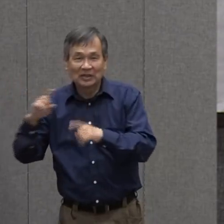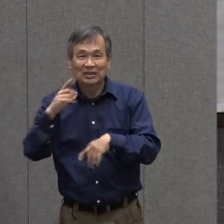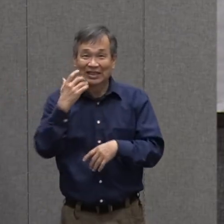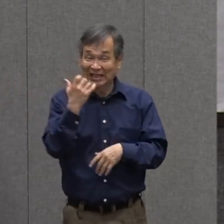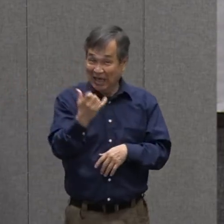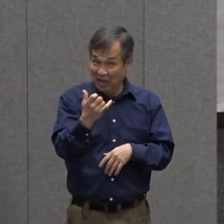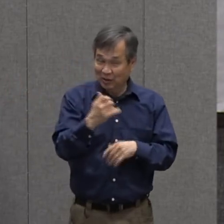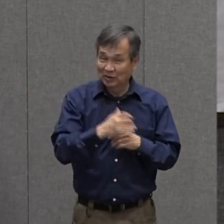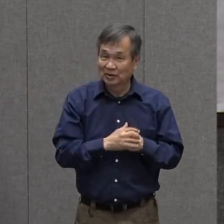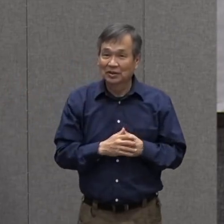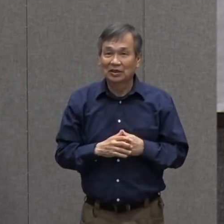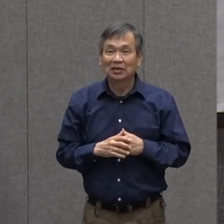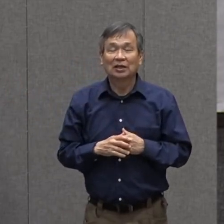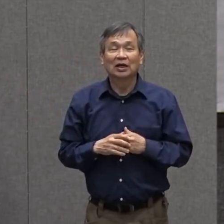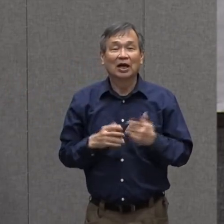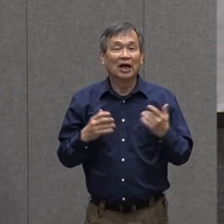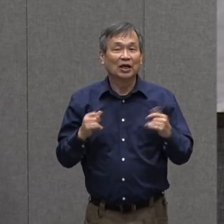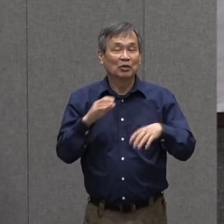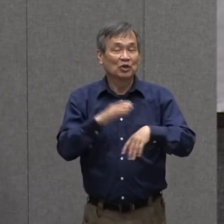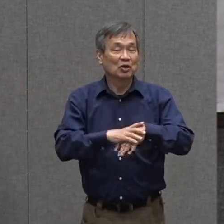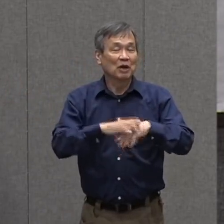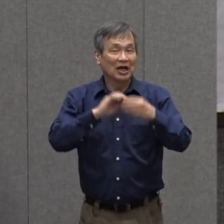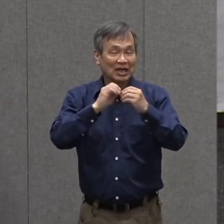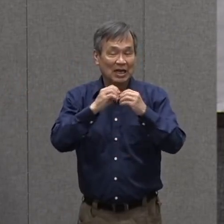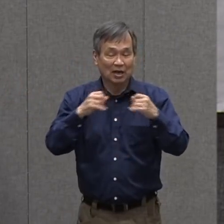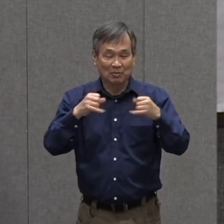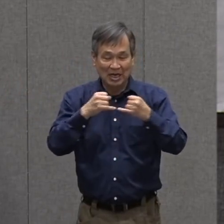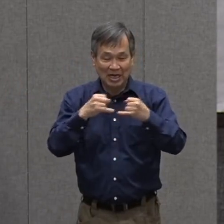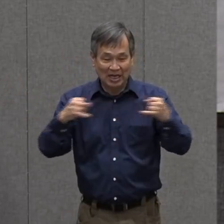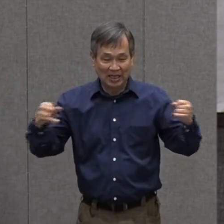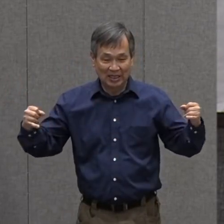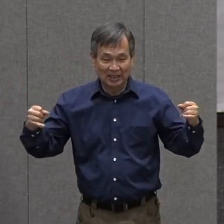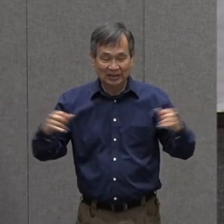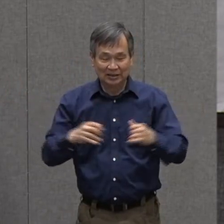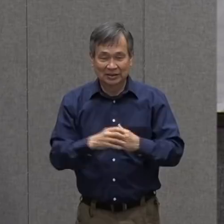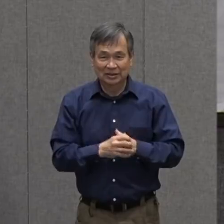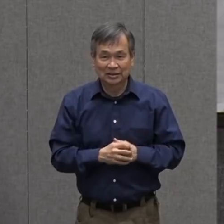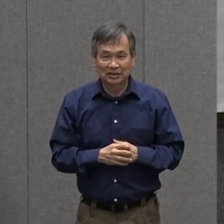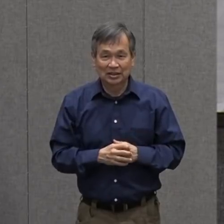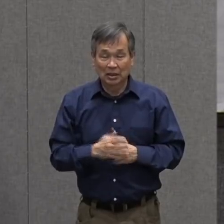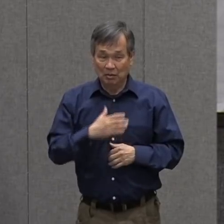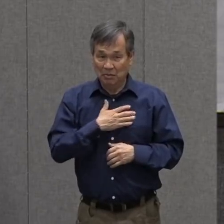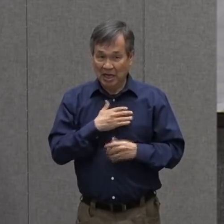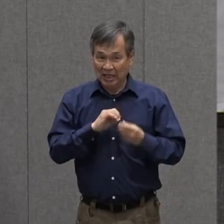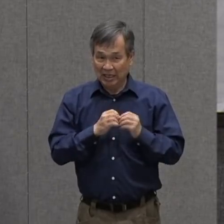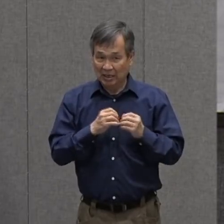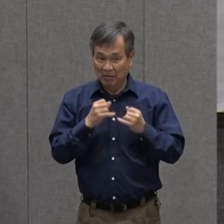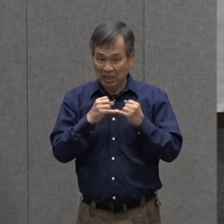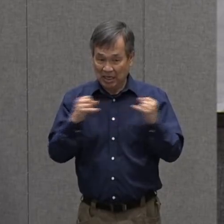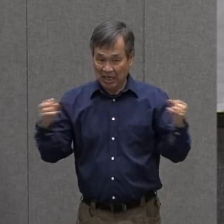is actually put them on a number line. So what do you notice about my number line?